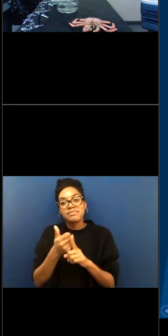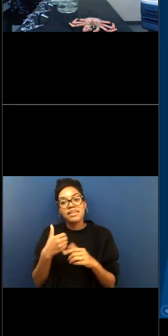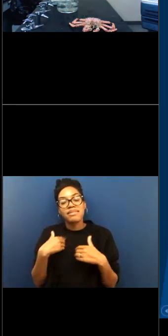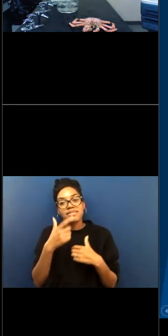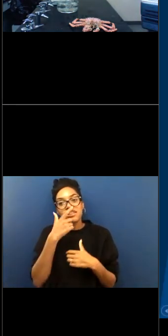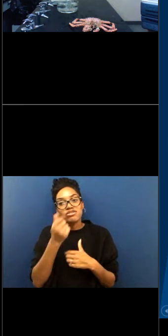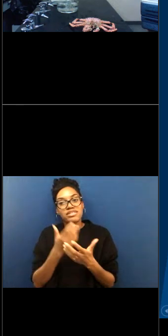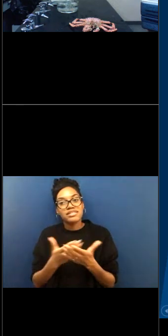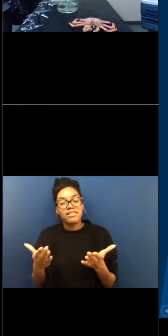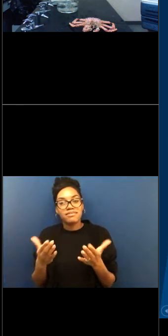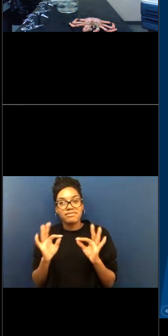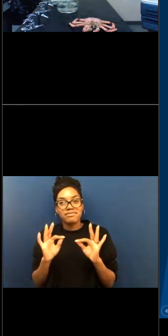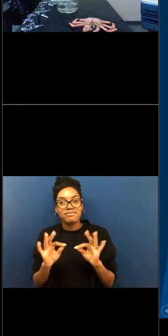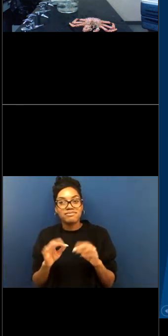To talk to us about.